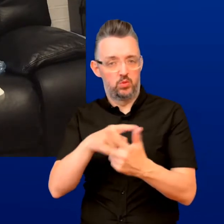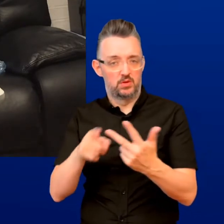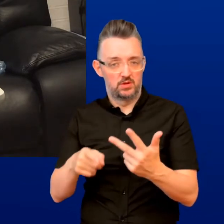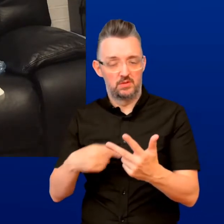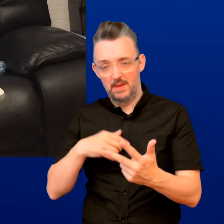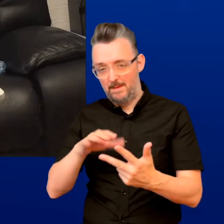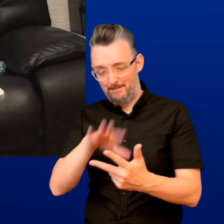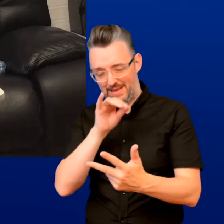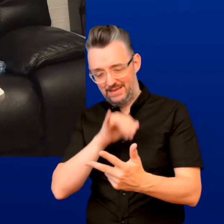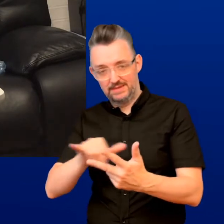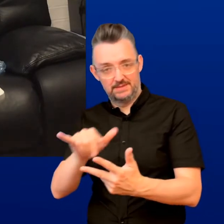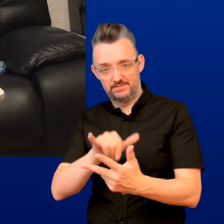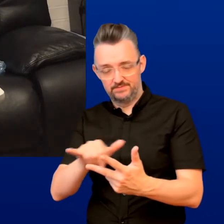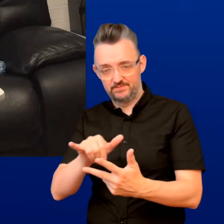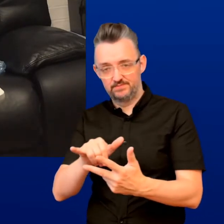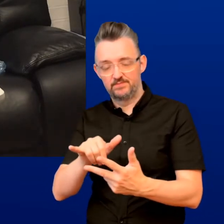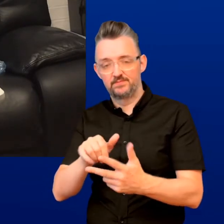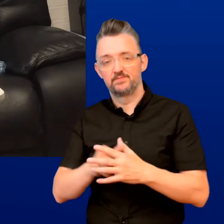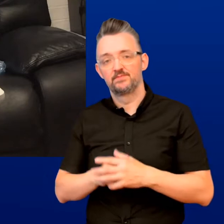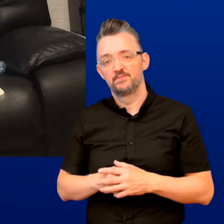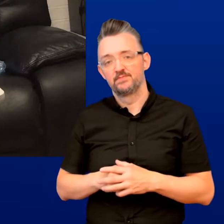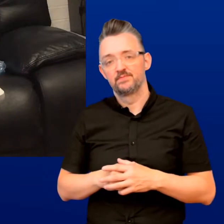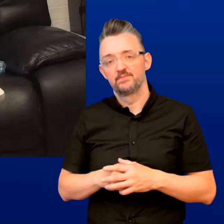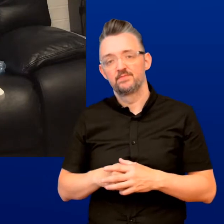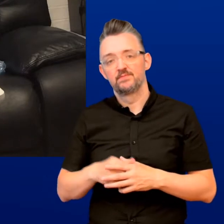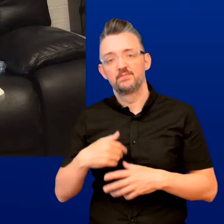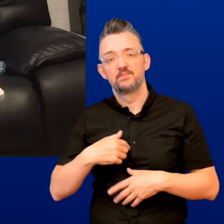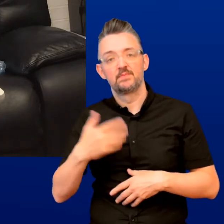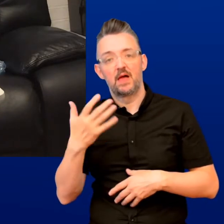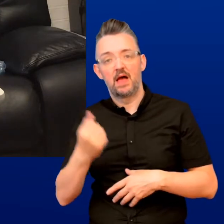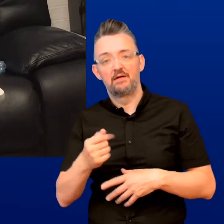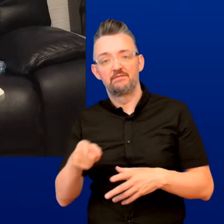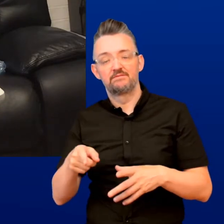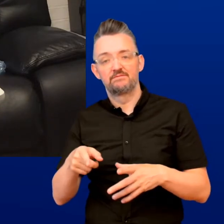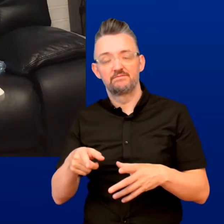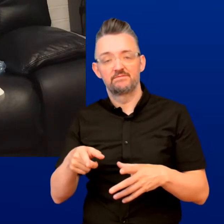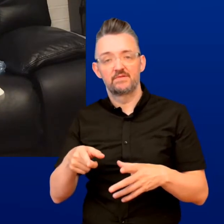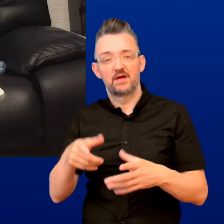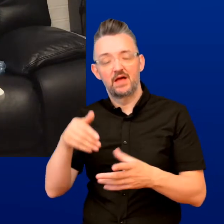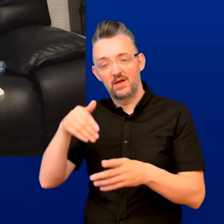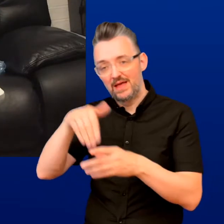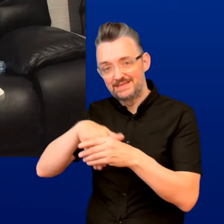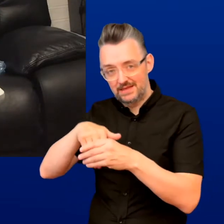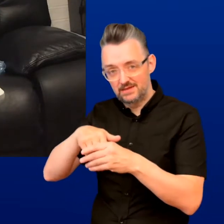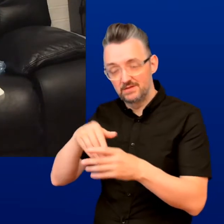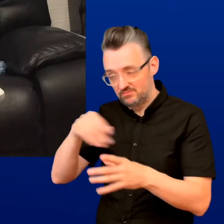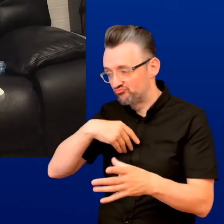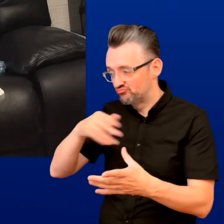I have also got the black and I've also got white.